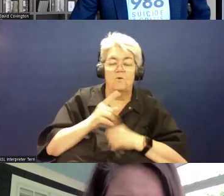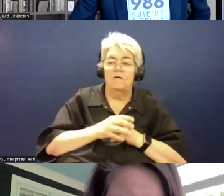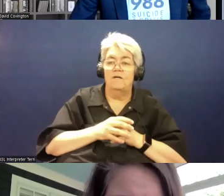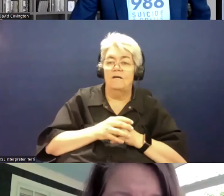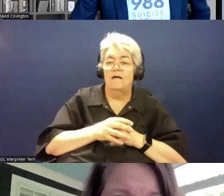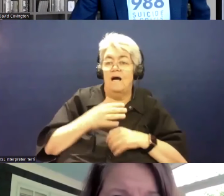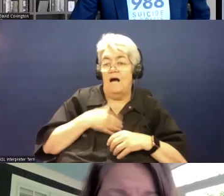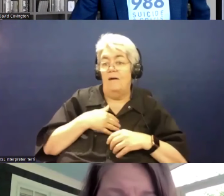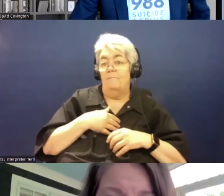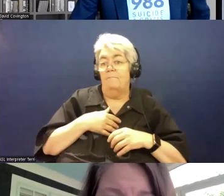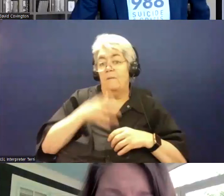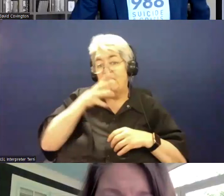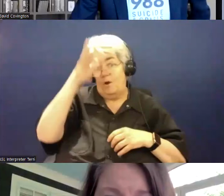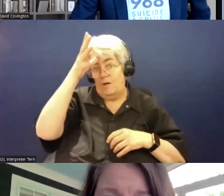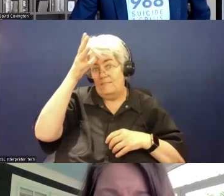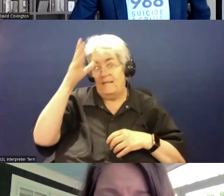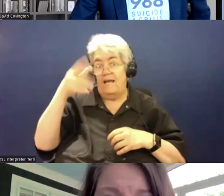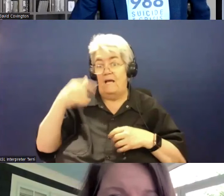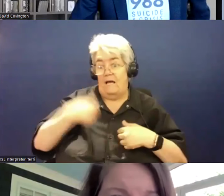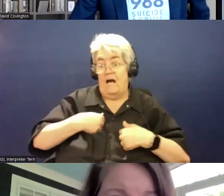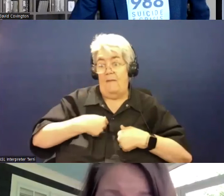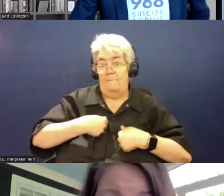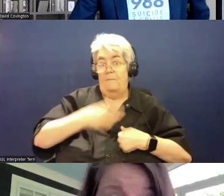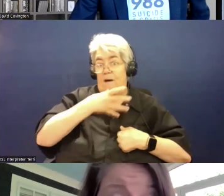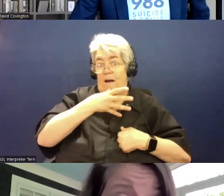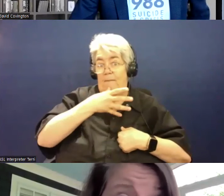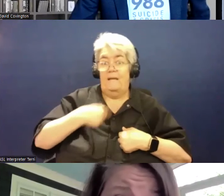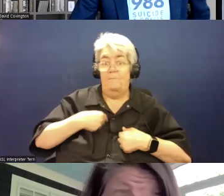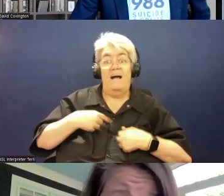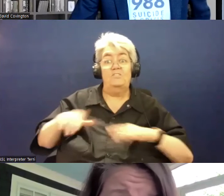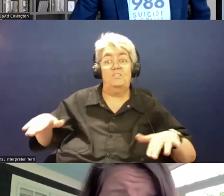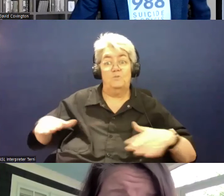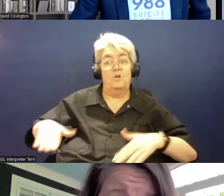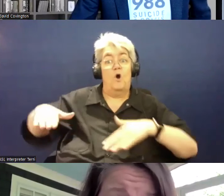YOUNG ADULTS NOW THAT THEY NEED TO BE BUILDING THESE